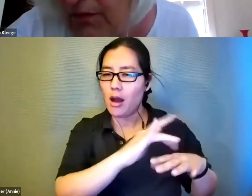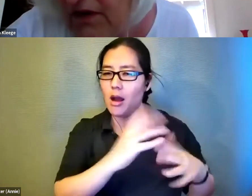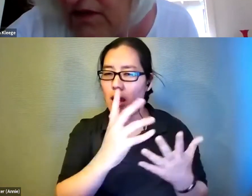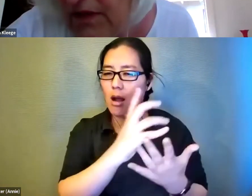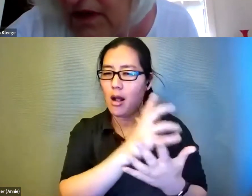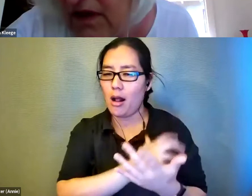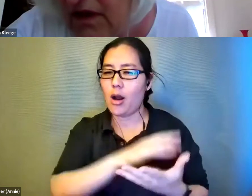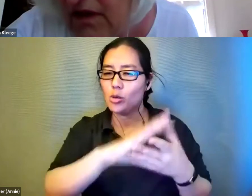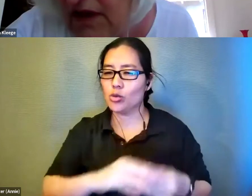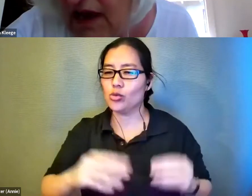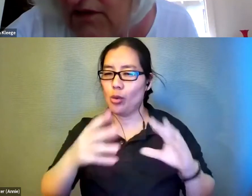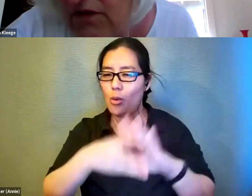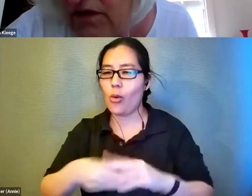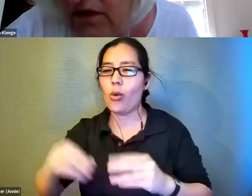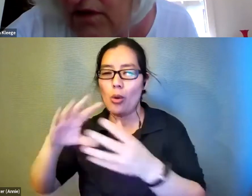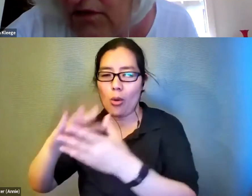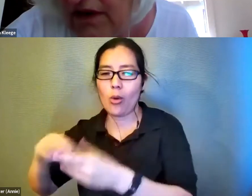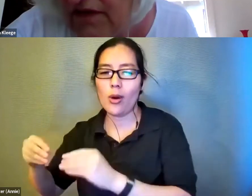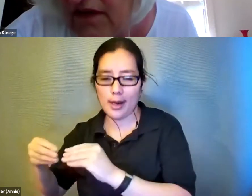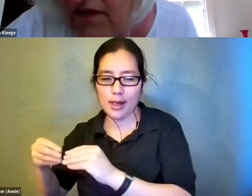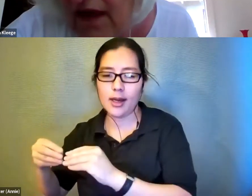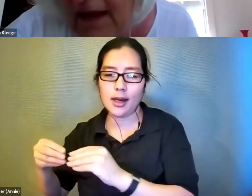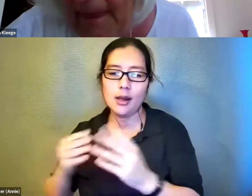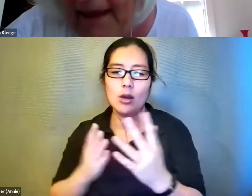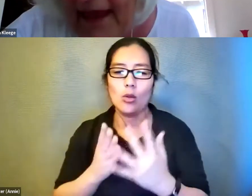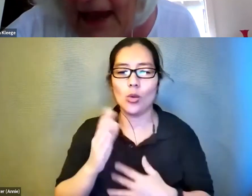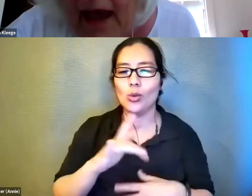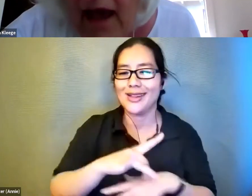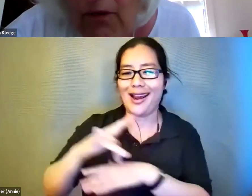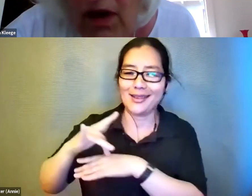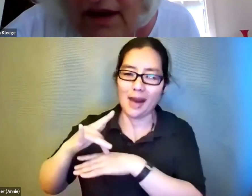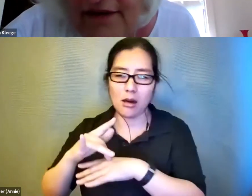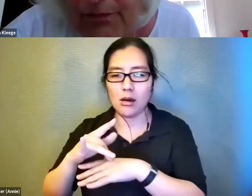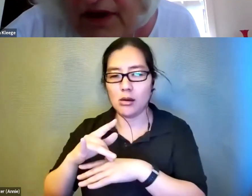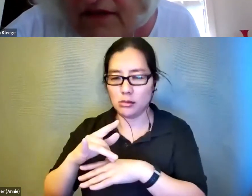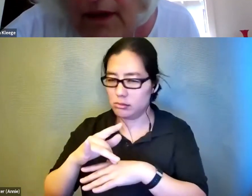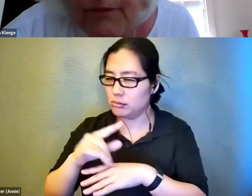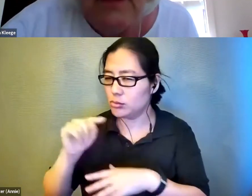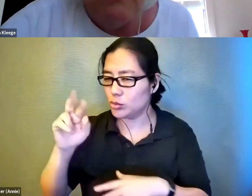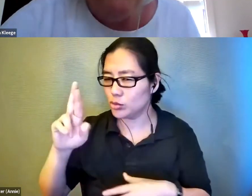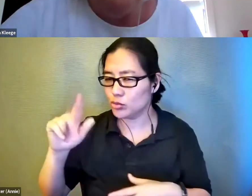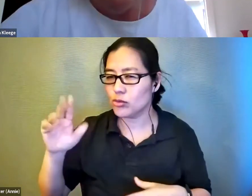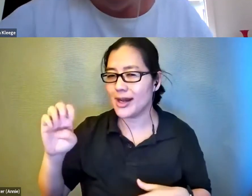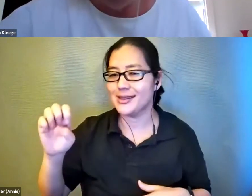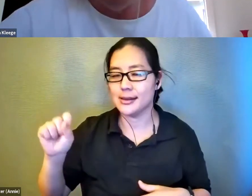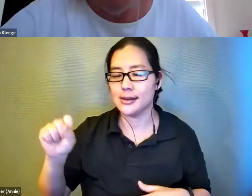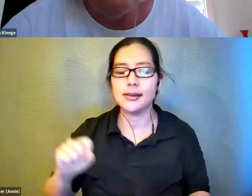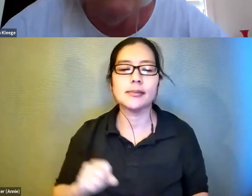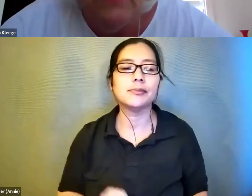amount to the tactile traces. I wanted to bring something up that as I say